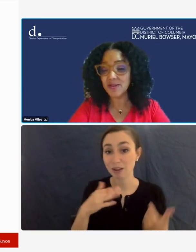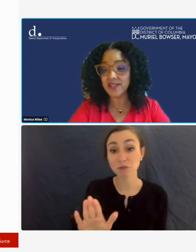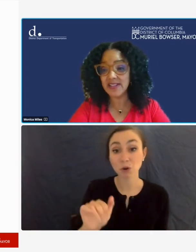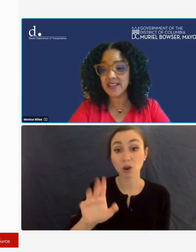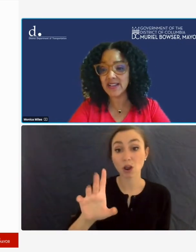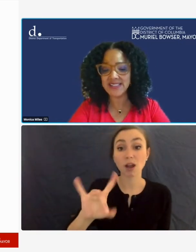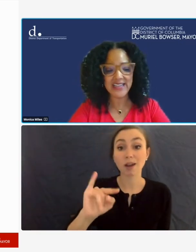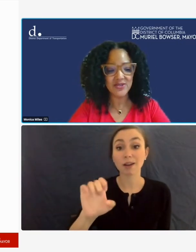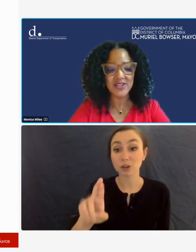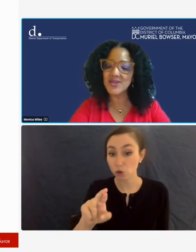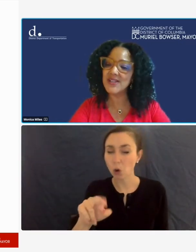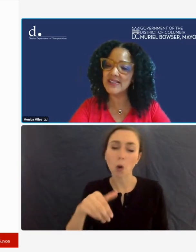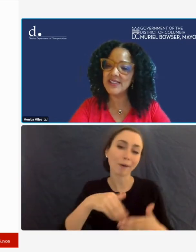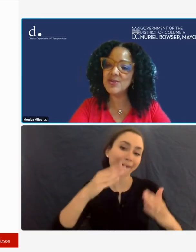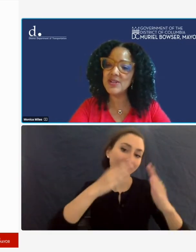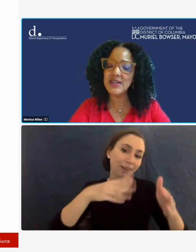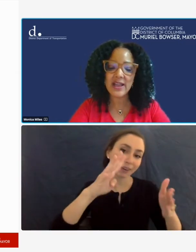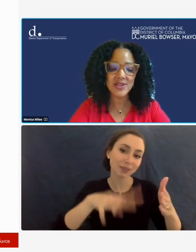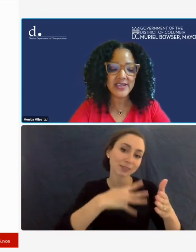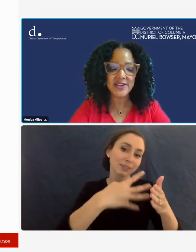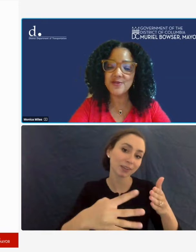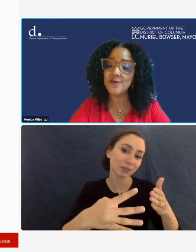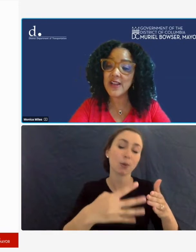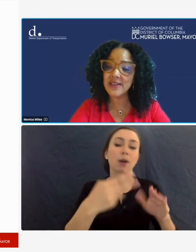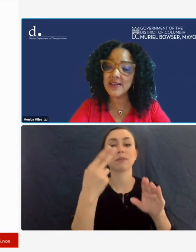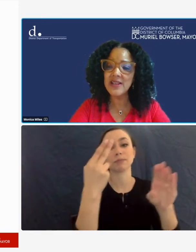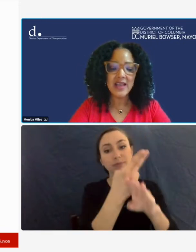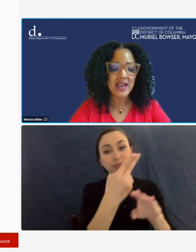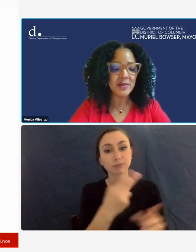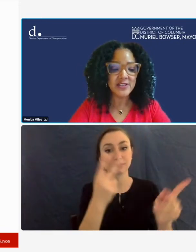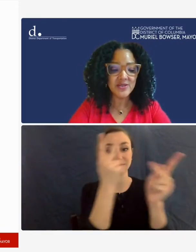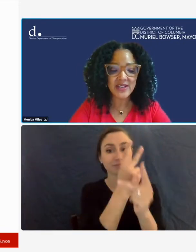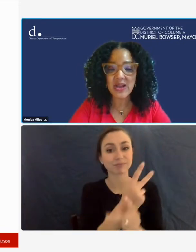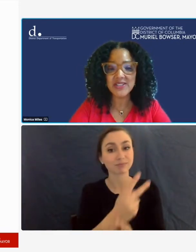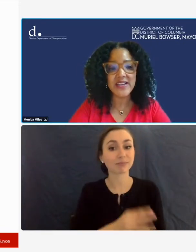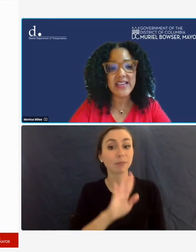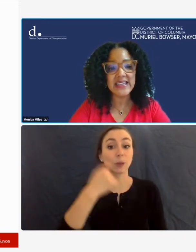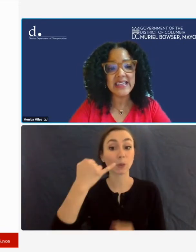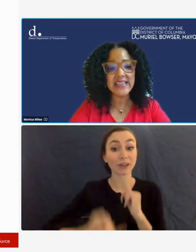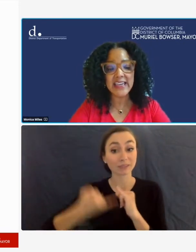an in-house schedule and you co you calculated your final indirect cost rate and it came to